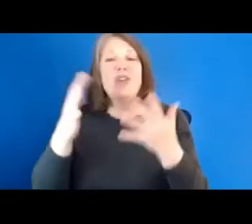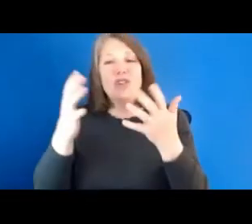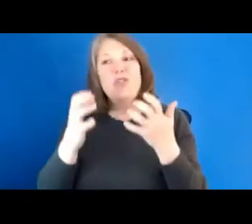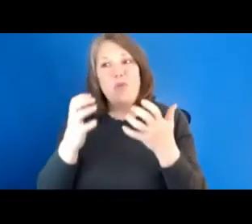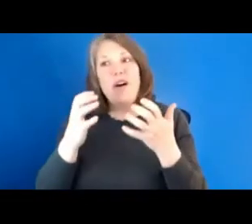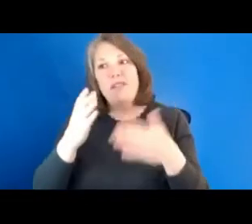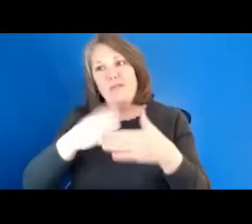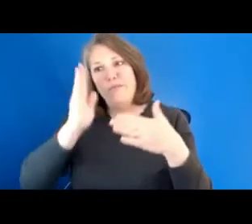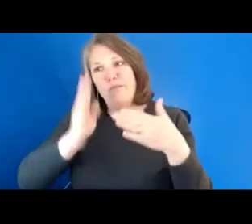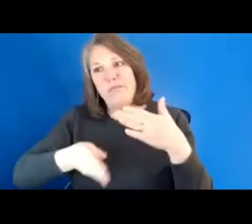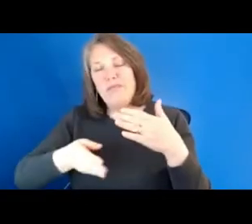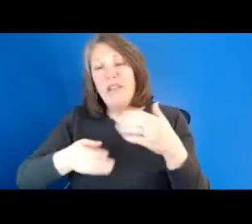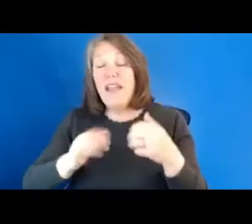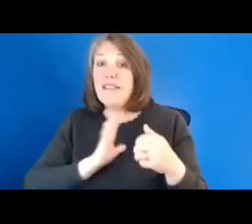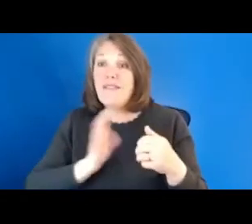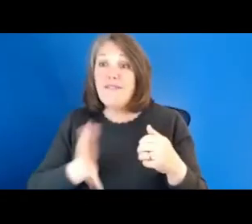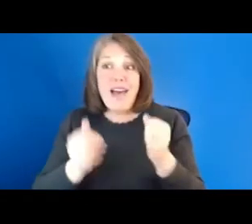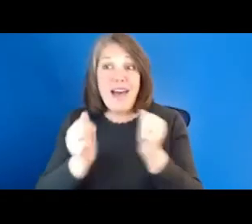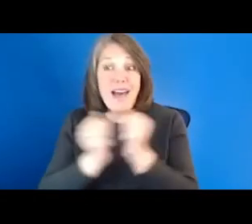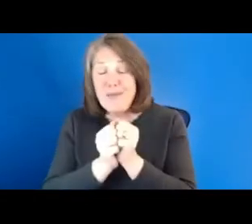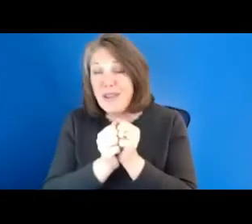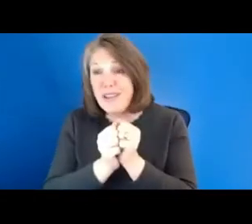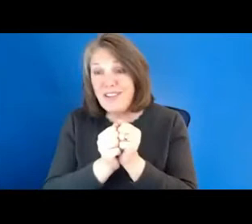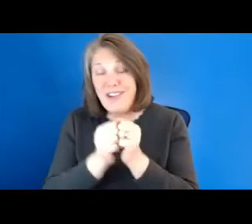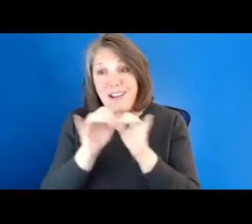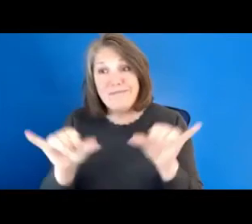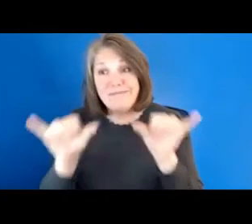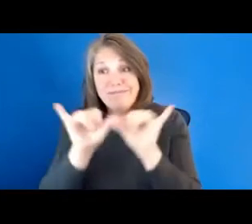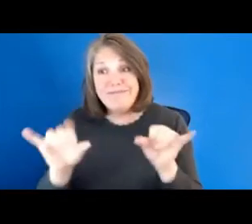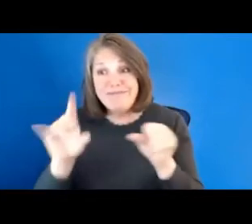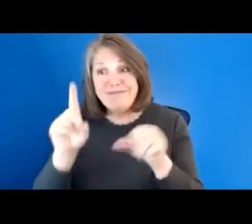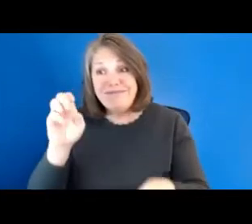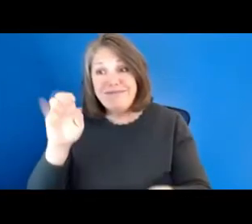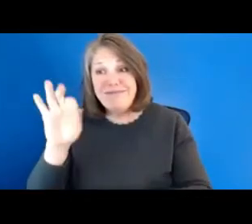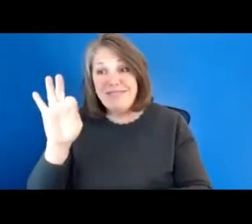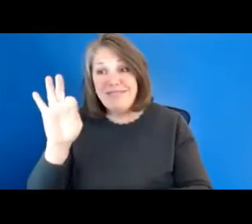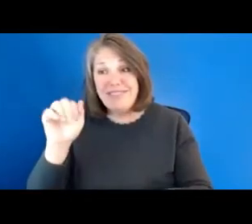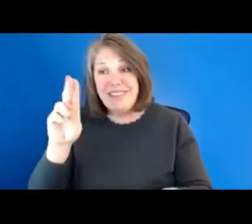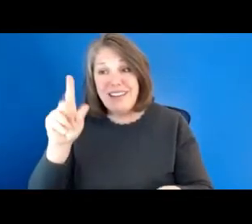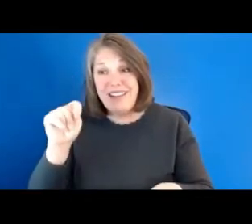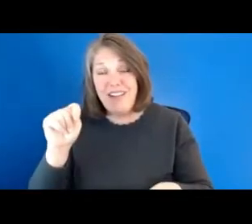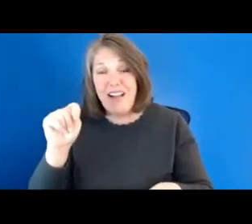it is fine with the default. If you want to spend some more time with that, do as you